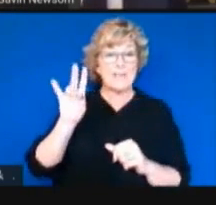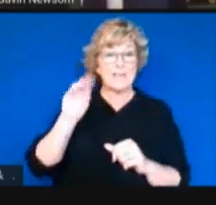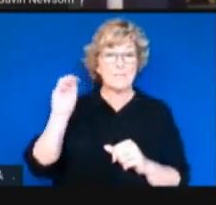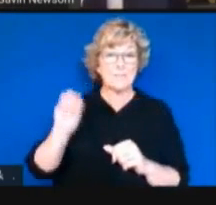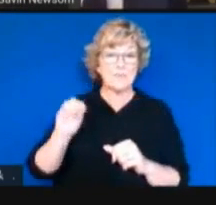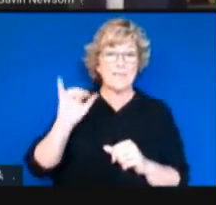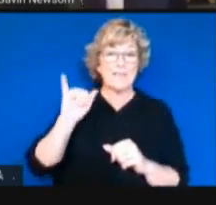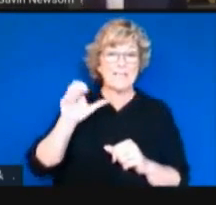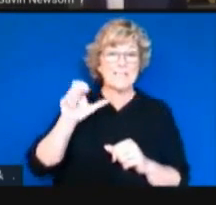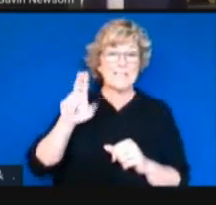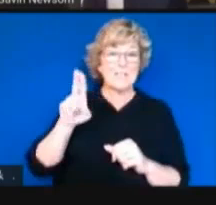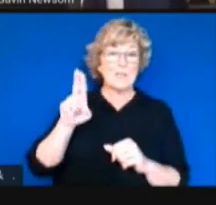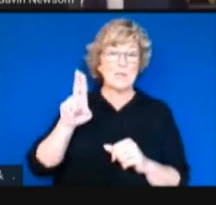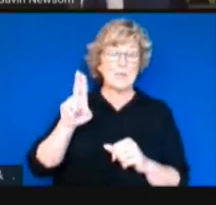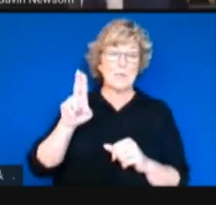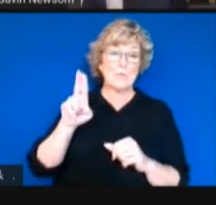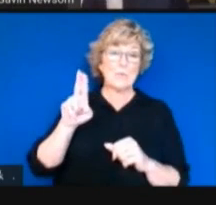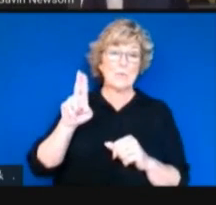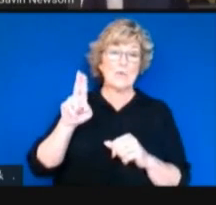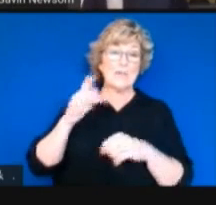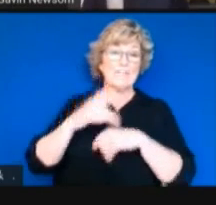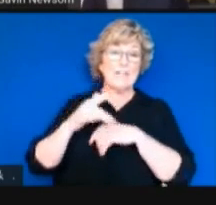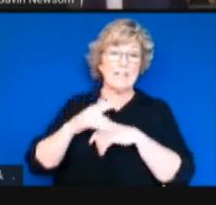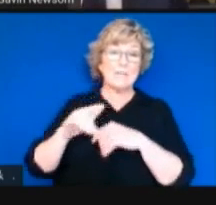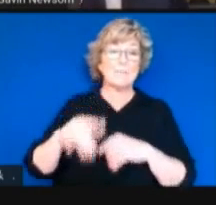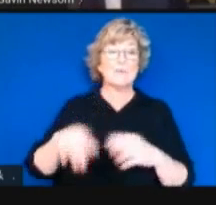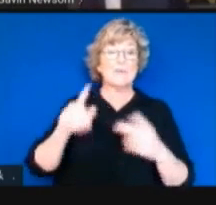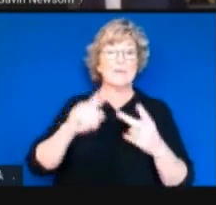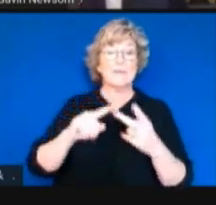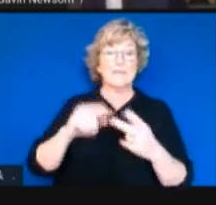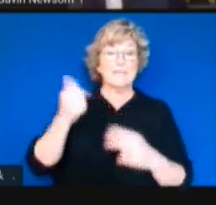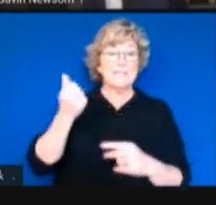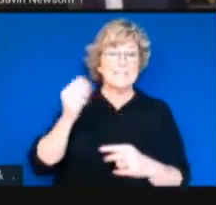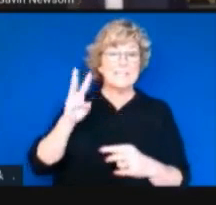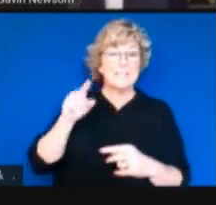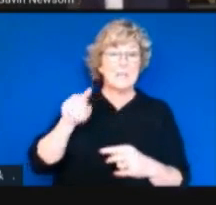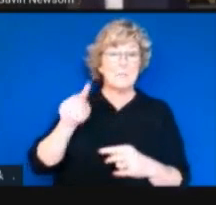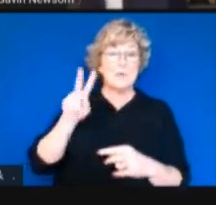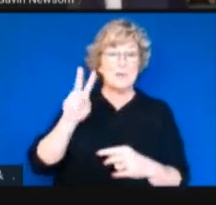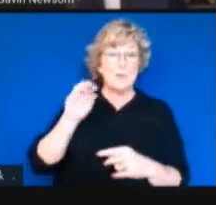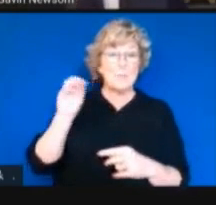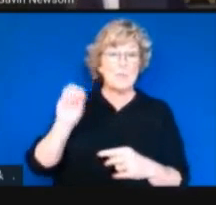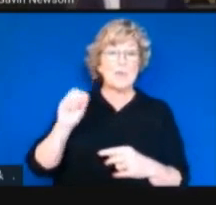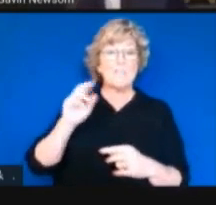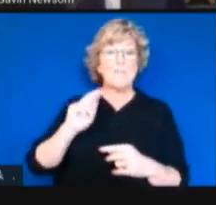MISLEADING, BUT IF YOU'RE IN THE BAY AREA, 13.7%. ICU CAPACITY.